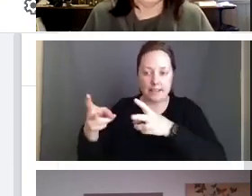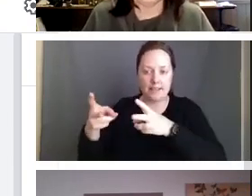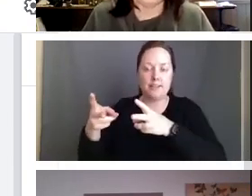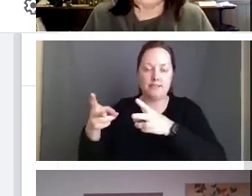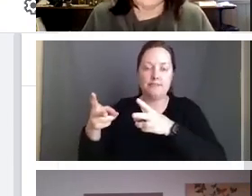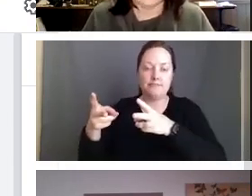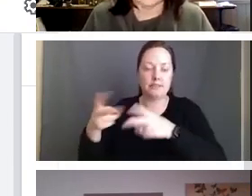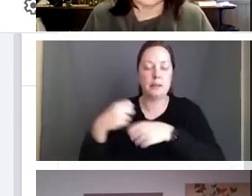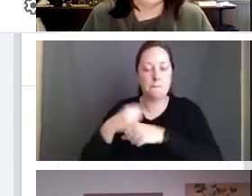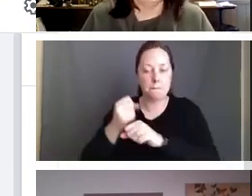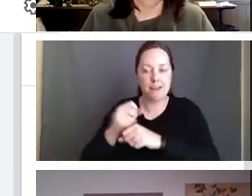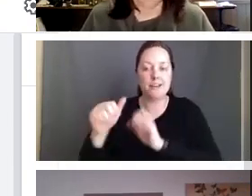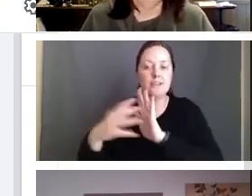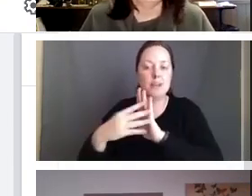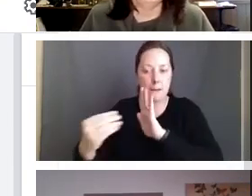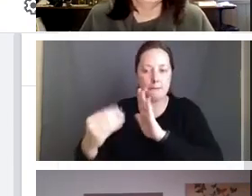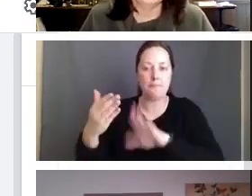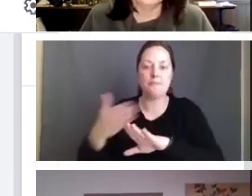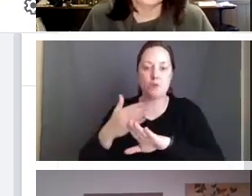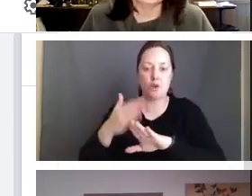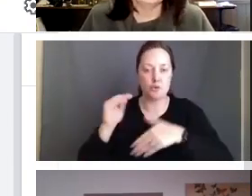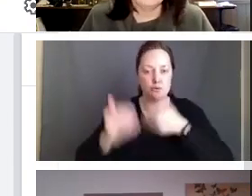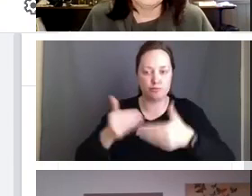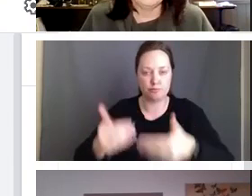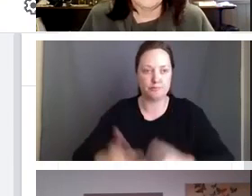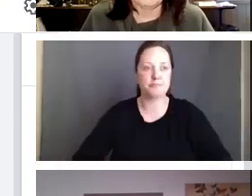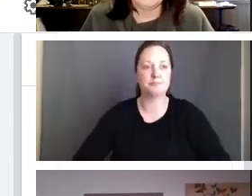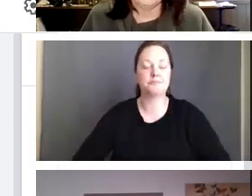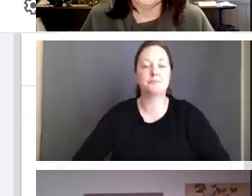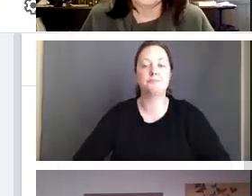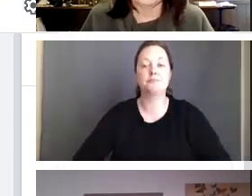And again, as an organizational option. Each layout contains a graphic organization of an artifact